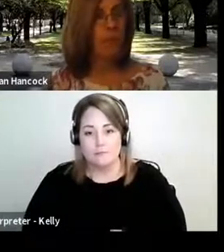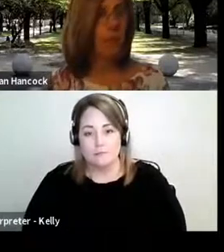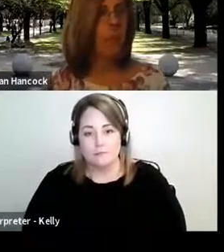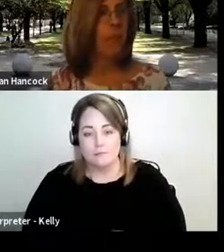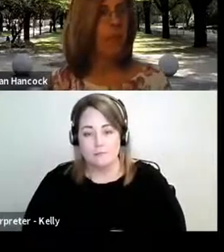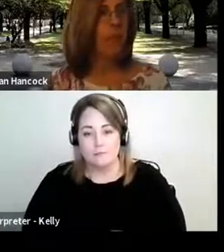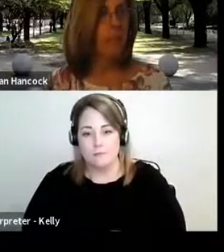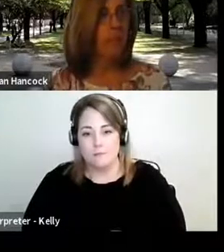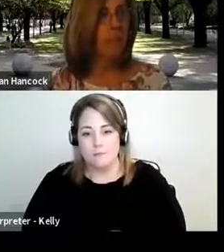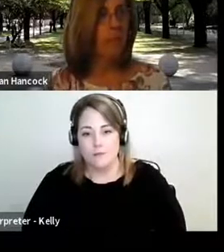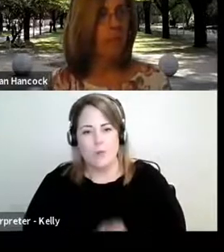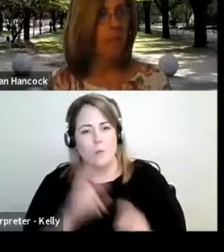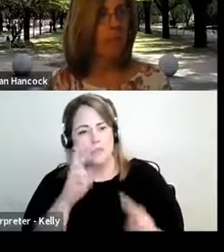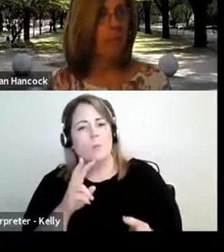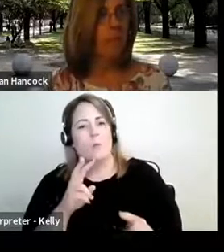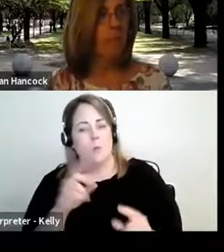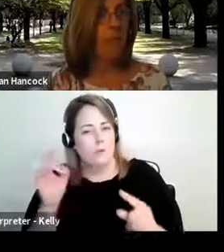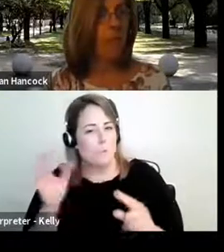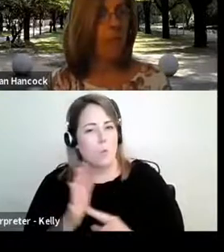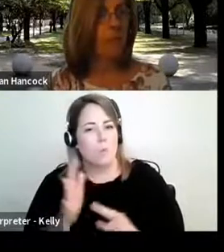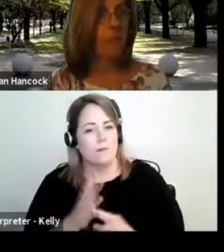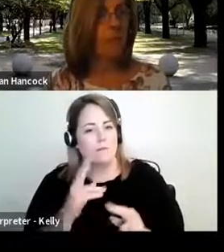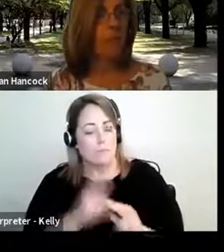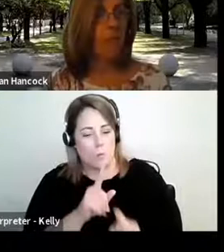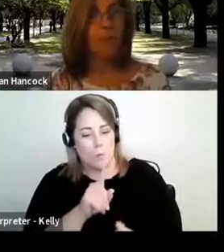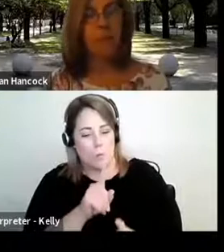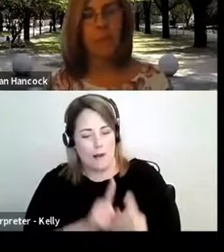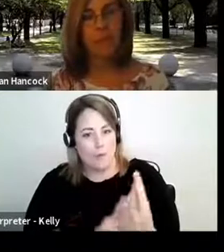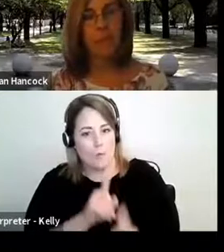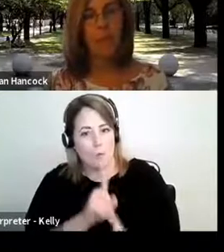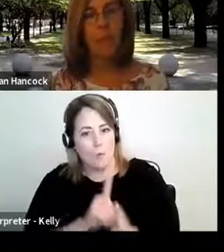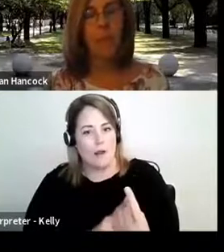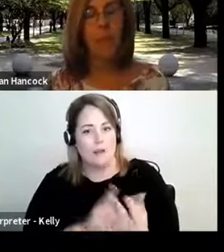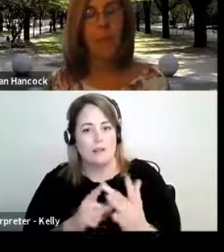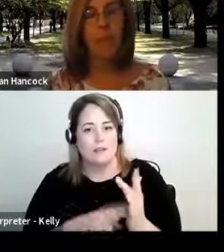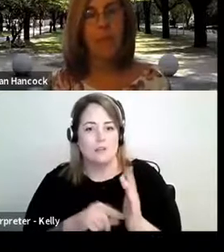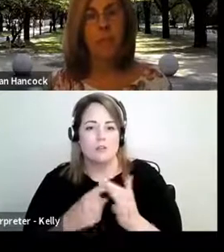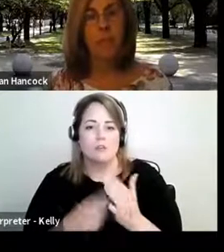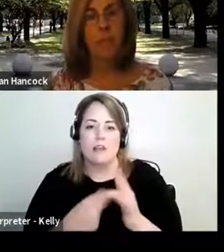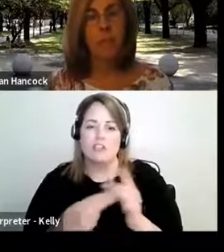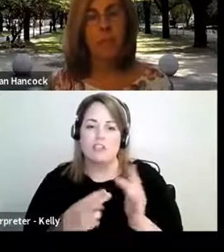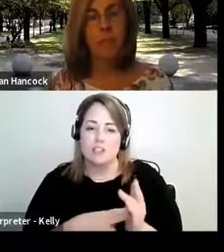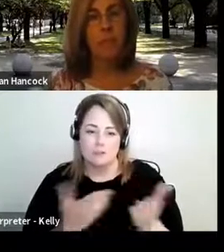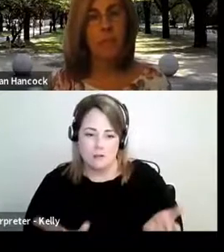we see in that one-on-one, kind of, interaction because of the mentoring is done one-on-one